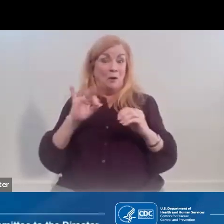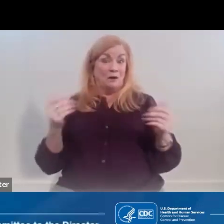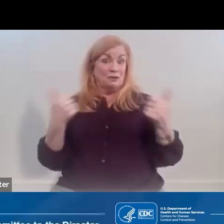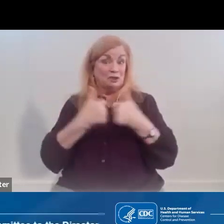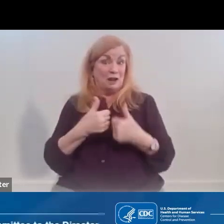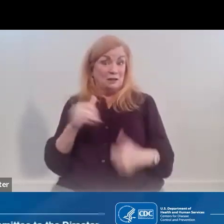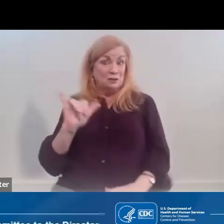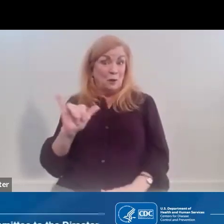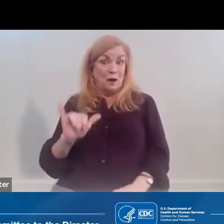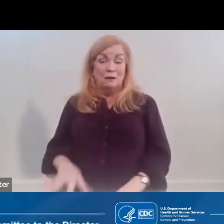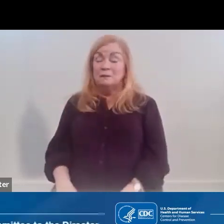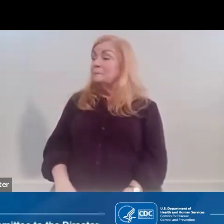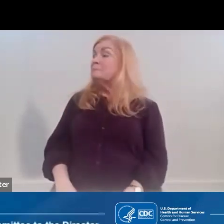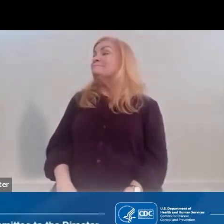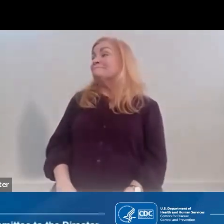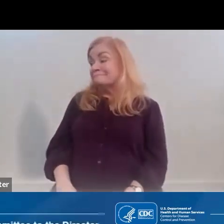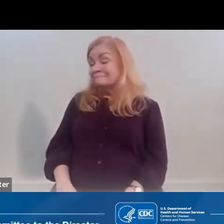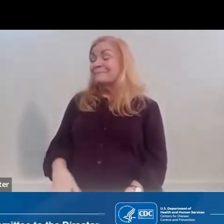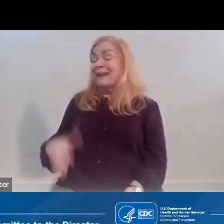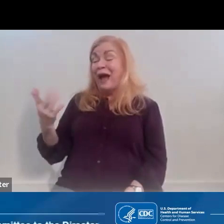Yeah. So I'll start with that question first.